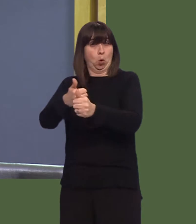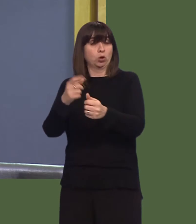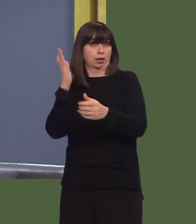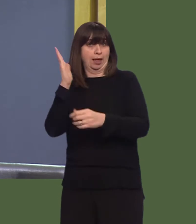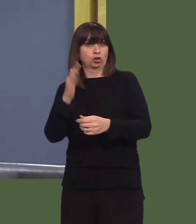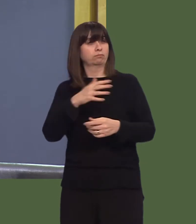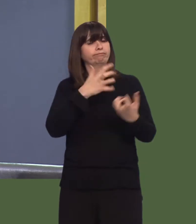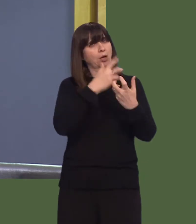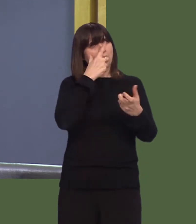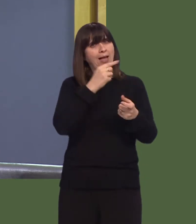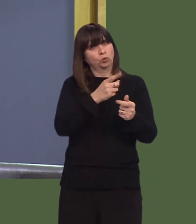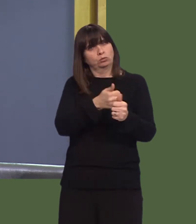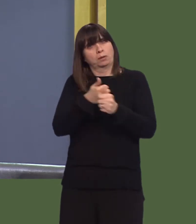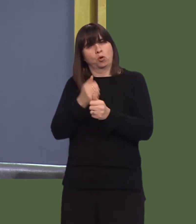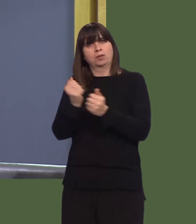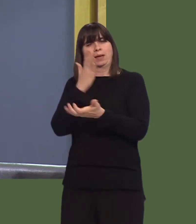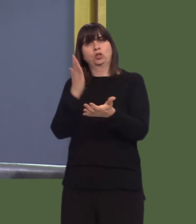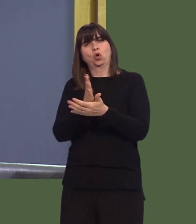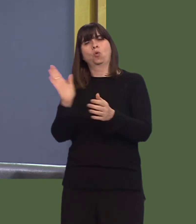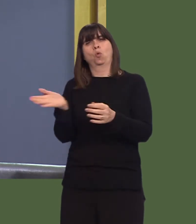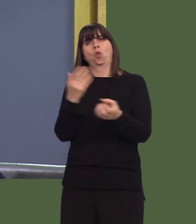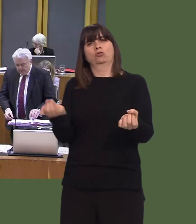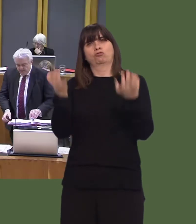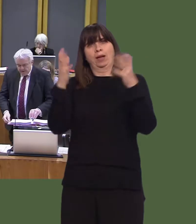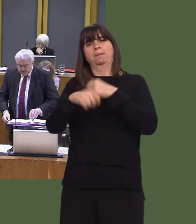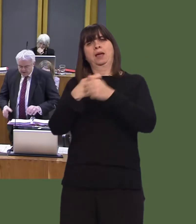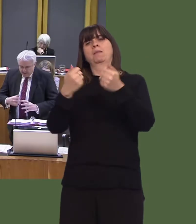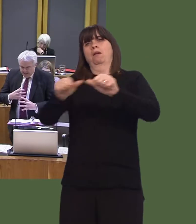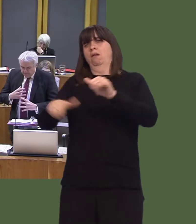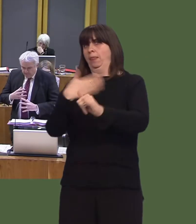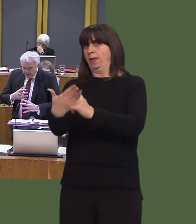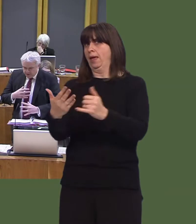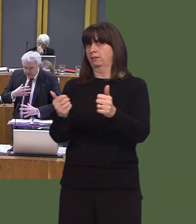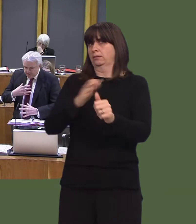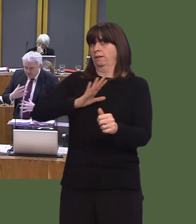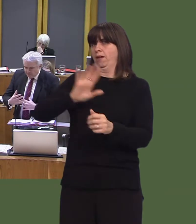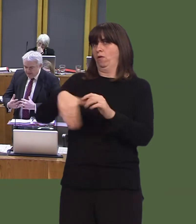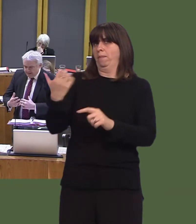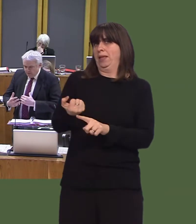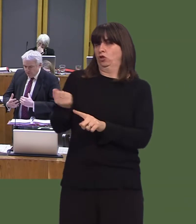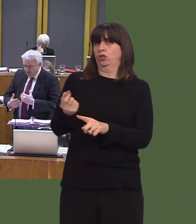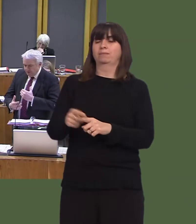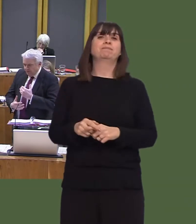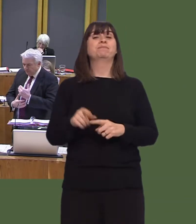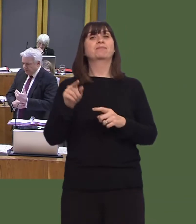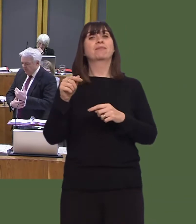to reach a satisfactory conclusion of their strike? Carwyn Jones AM: Well, this is a strike in a devolved sector, but over a non-devolved